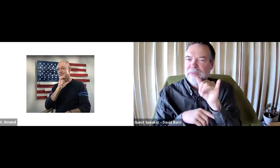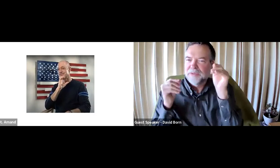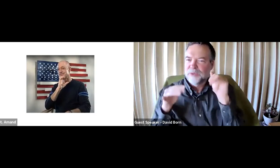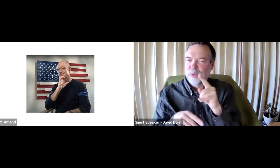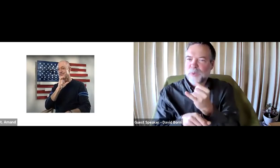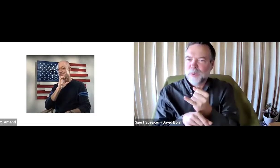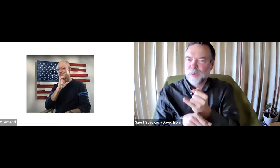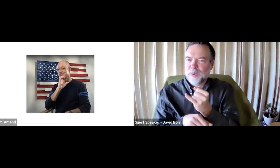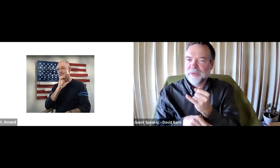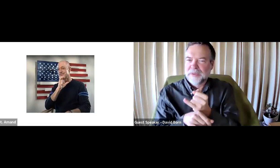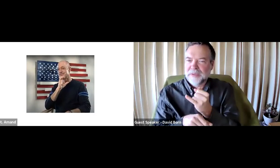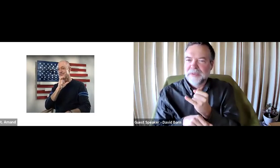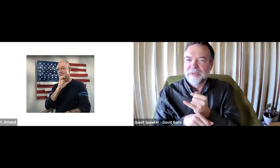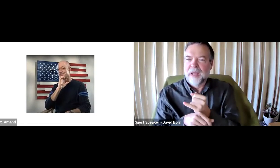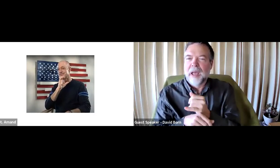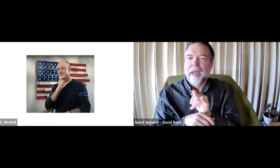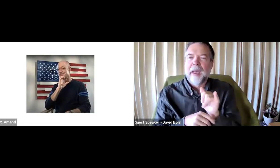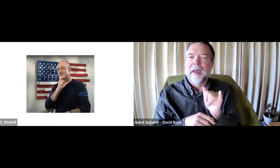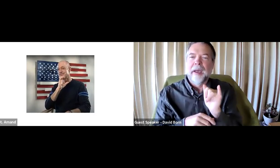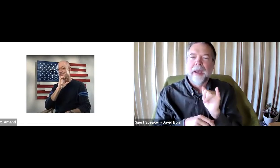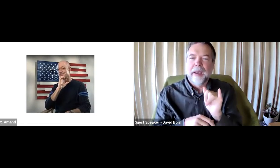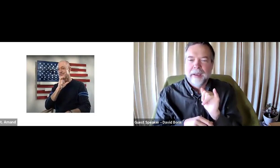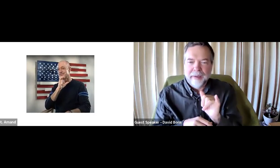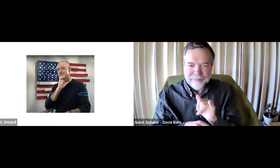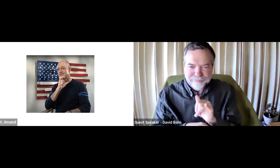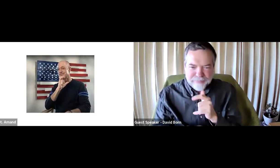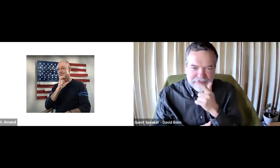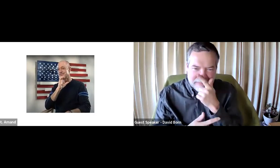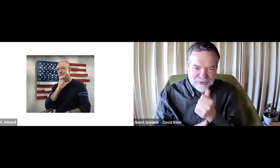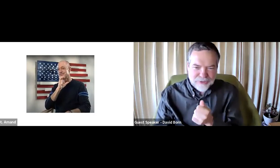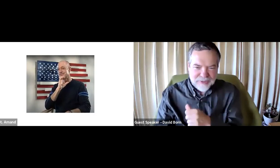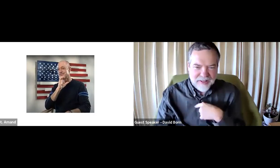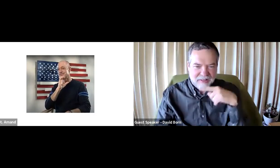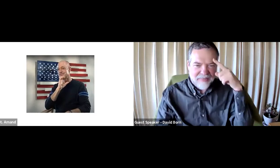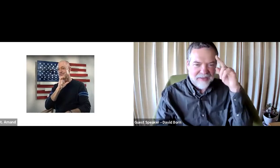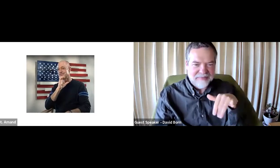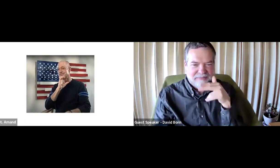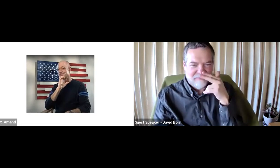His father worked as a bakery instructor at the Washington School for the Deaf, also,